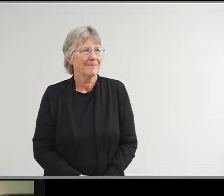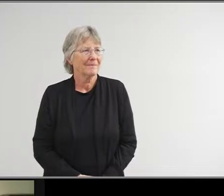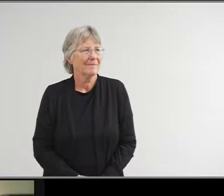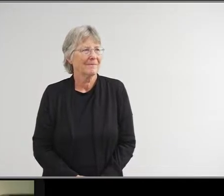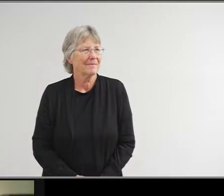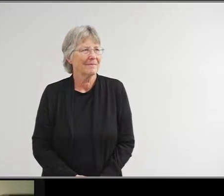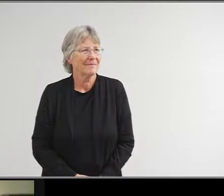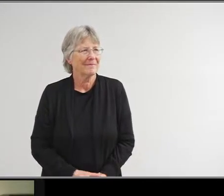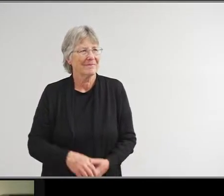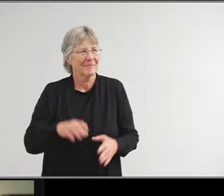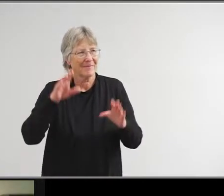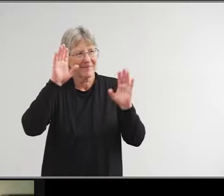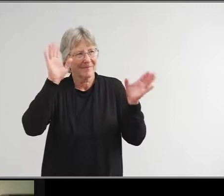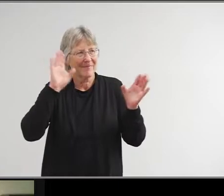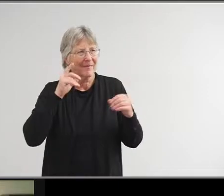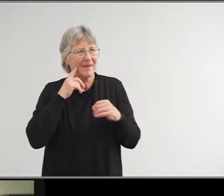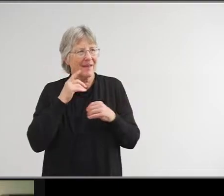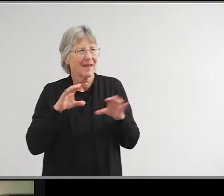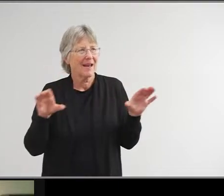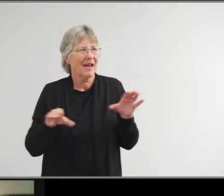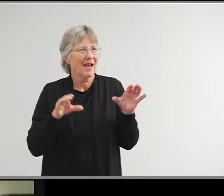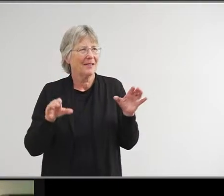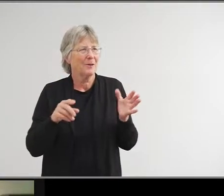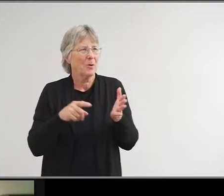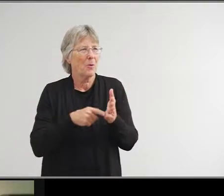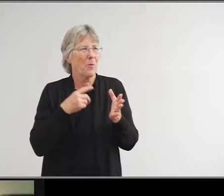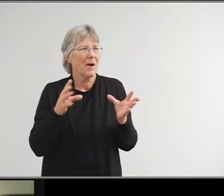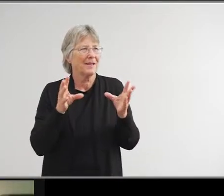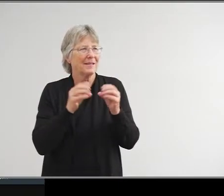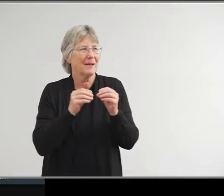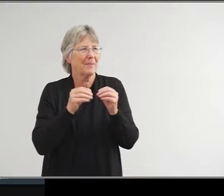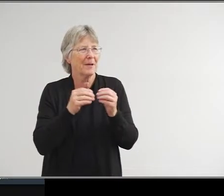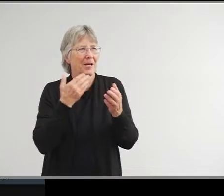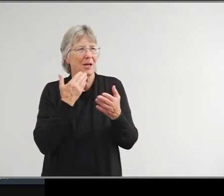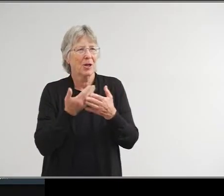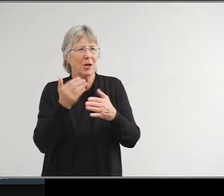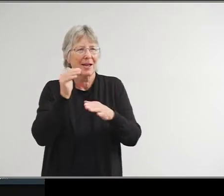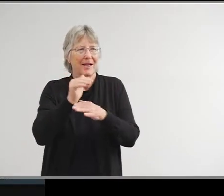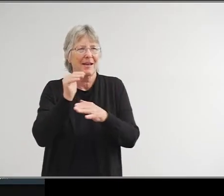There, I do it at least once a meeting. Good evening. Thanks Dr. Baker.